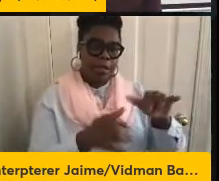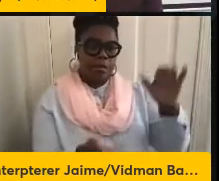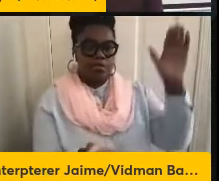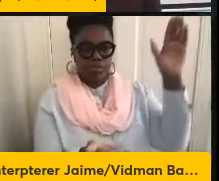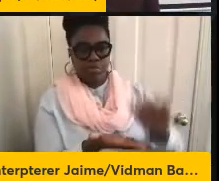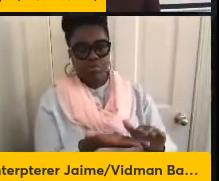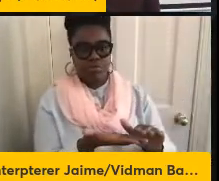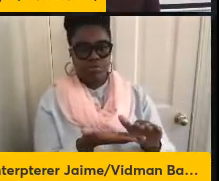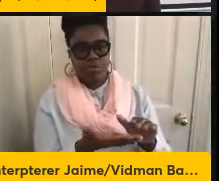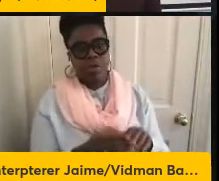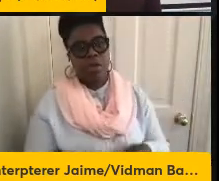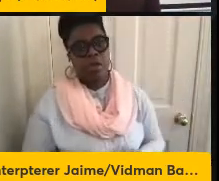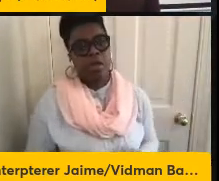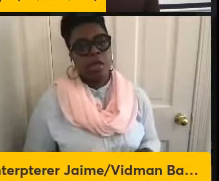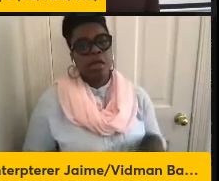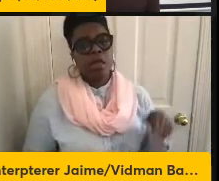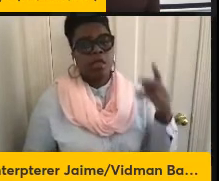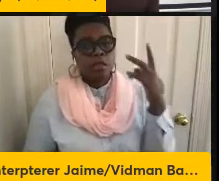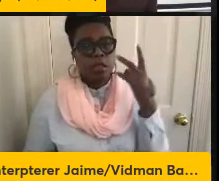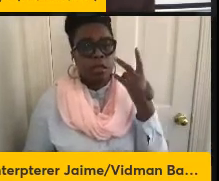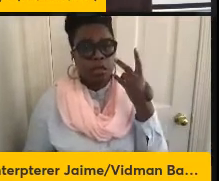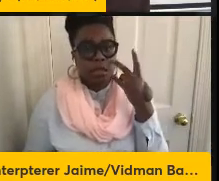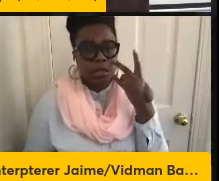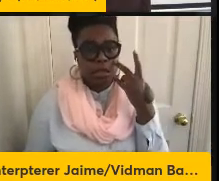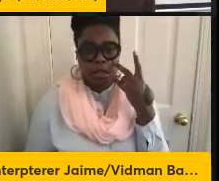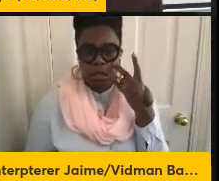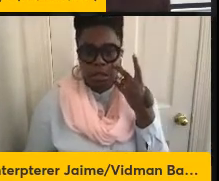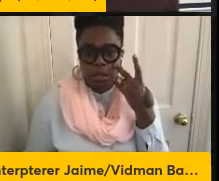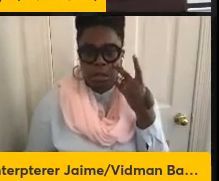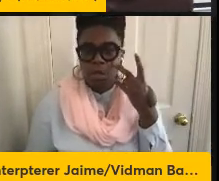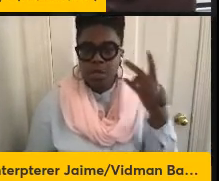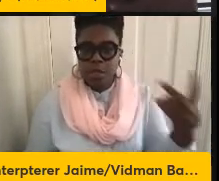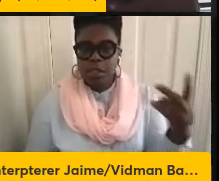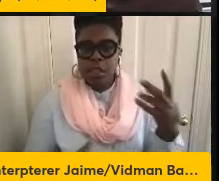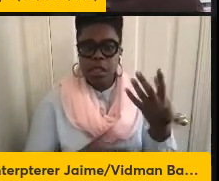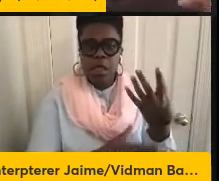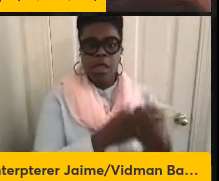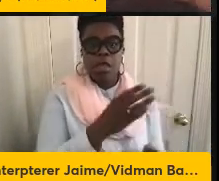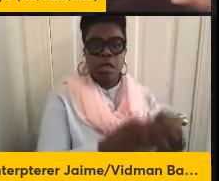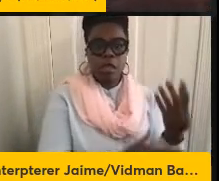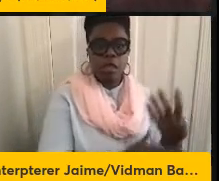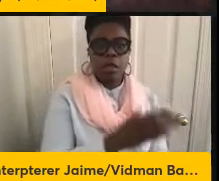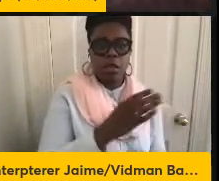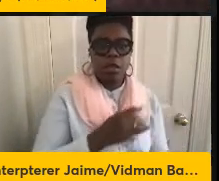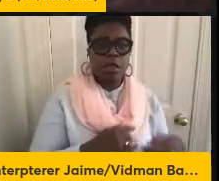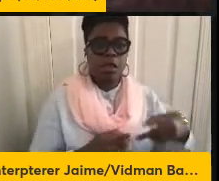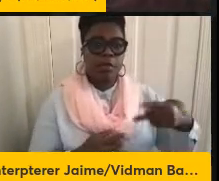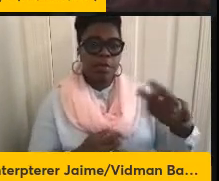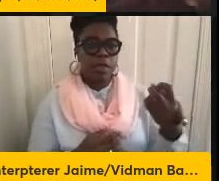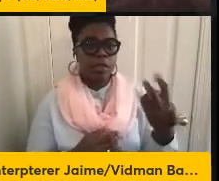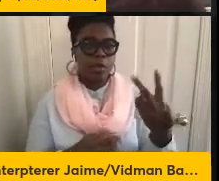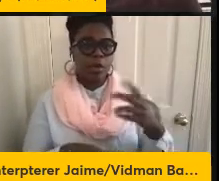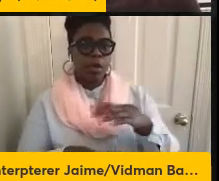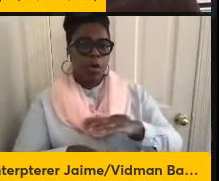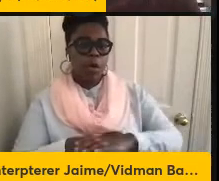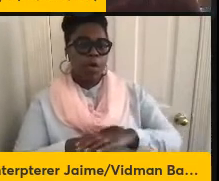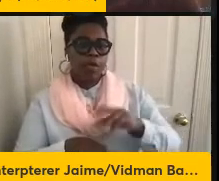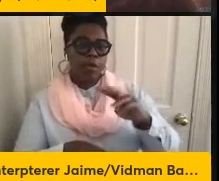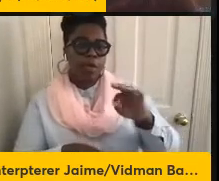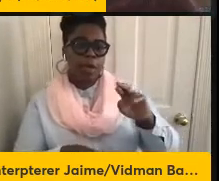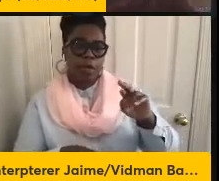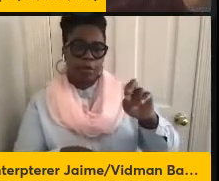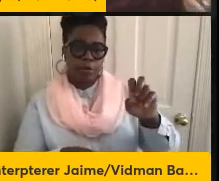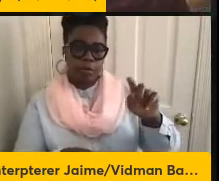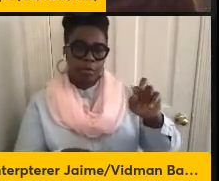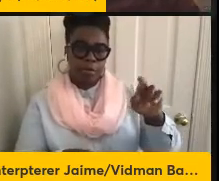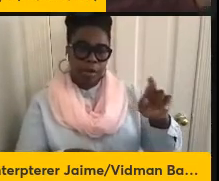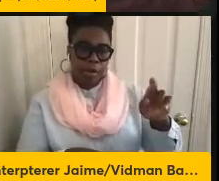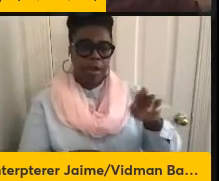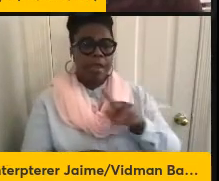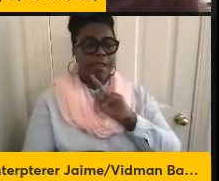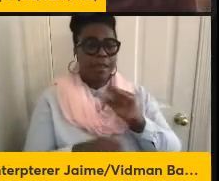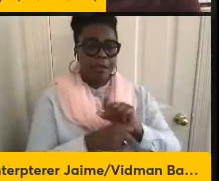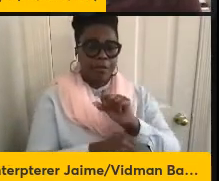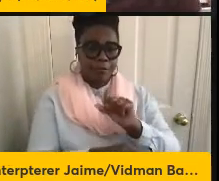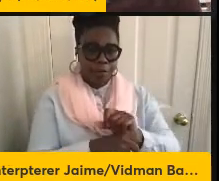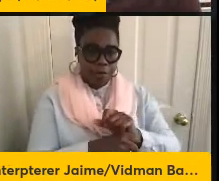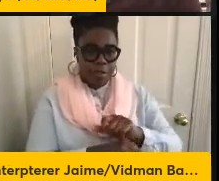we see some perturbation by by a loss of this P try to receptor on the microglia that confers aberrant cellular phenotype that